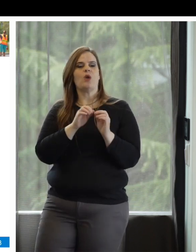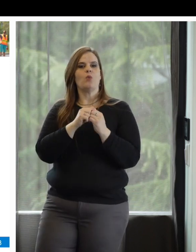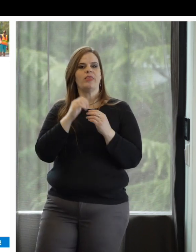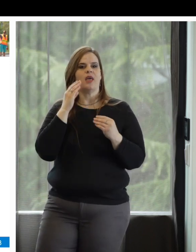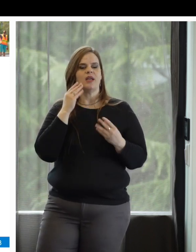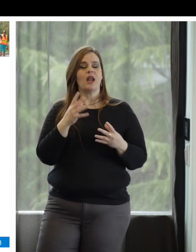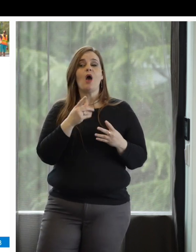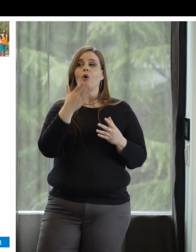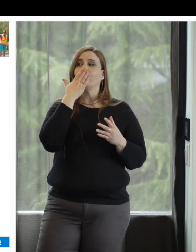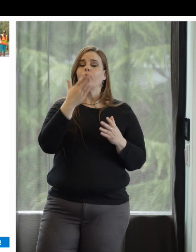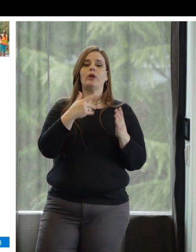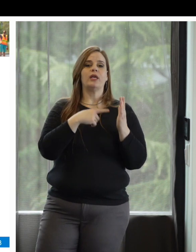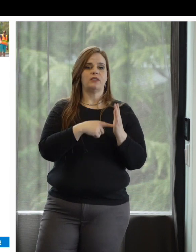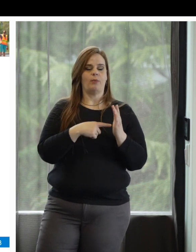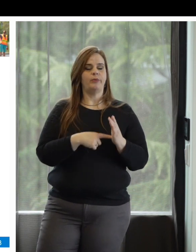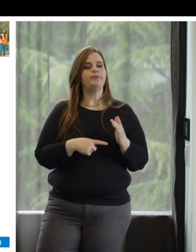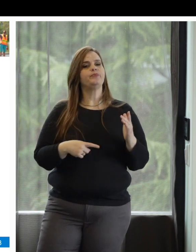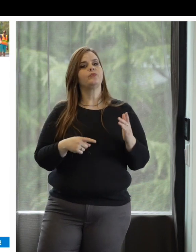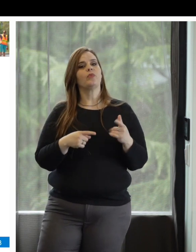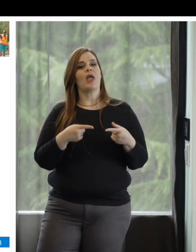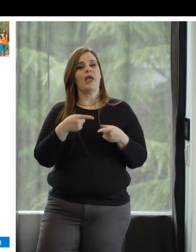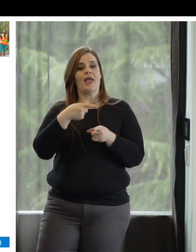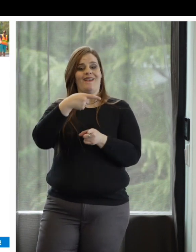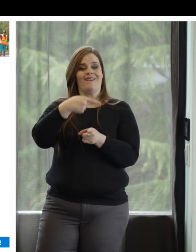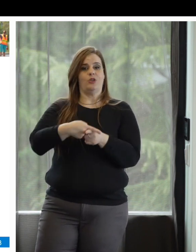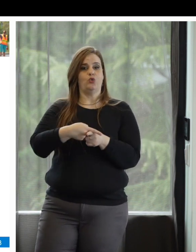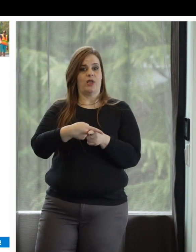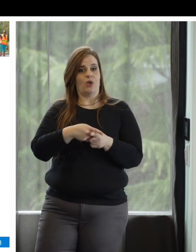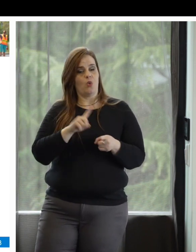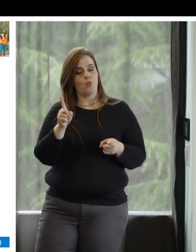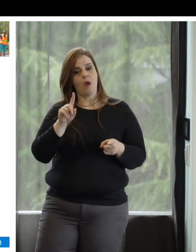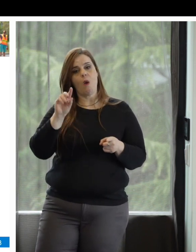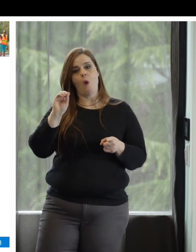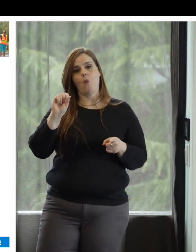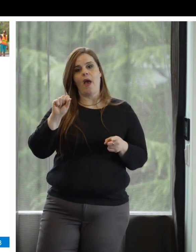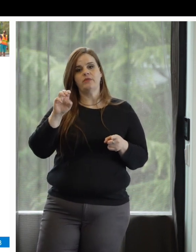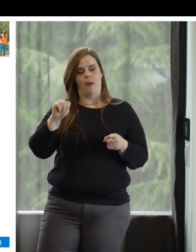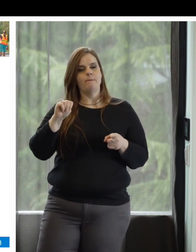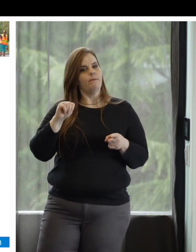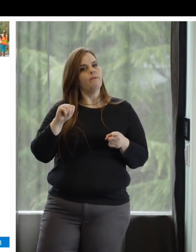example are intersections where O S M has multiple ways